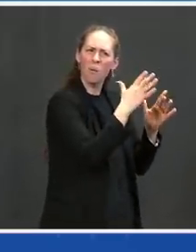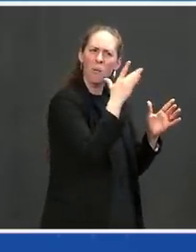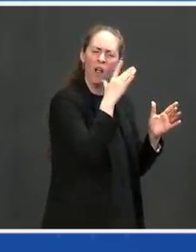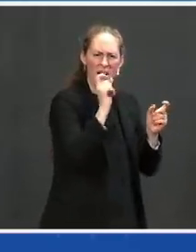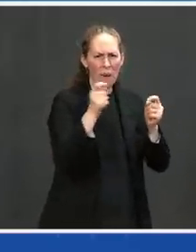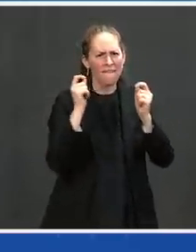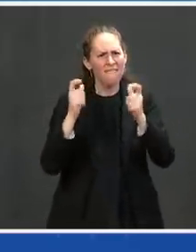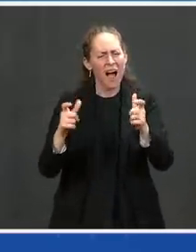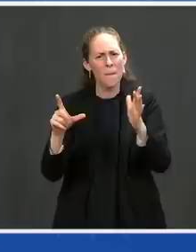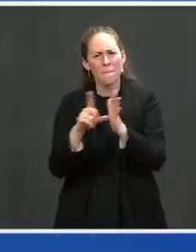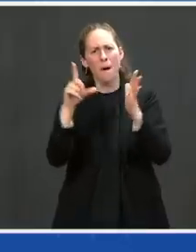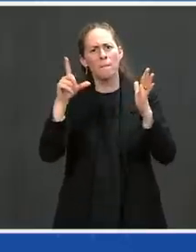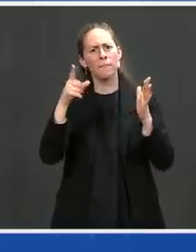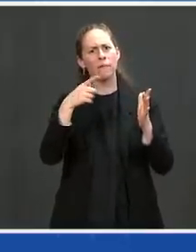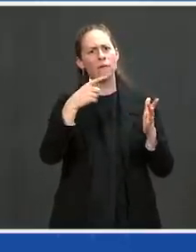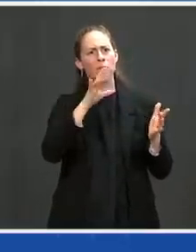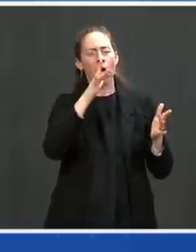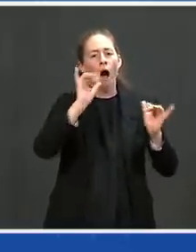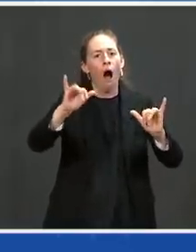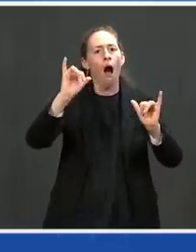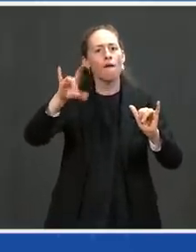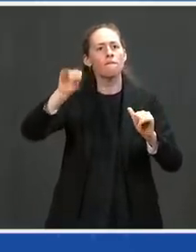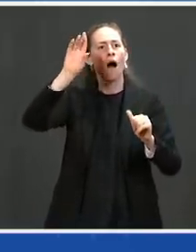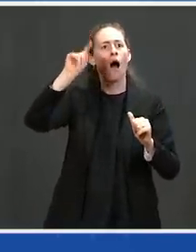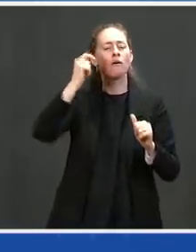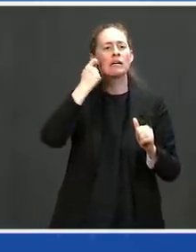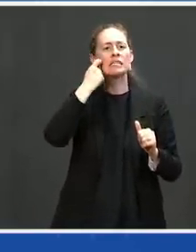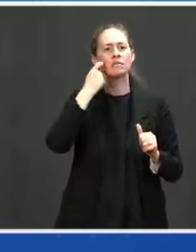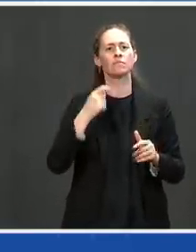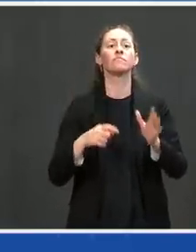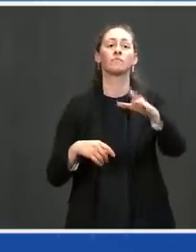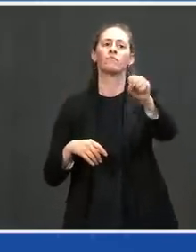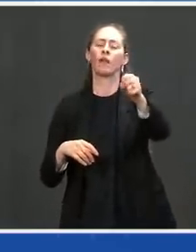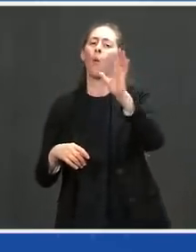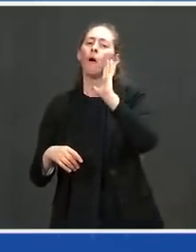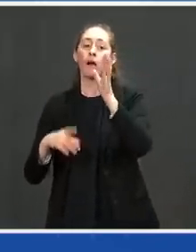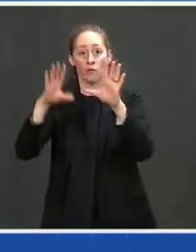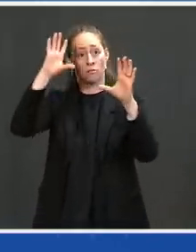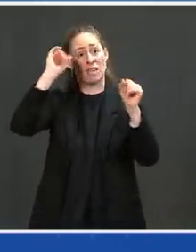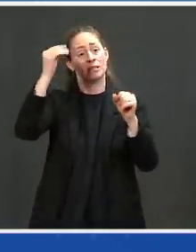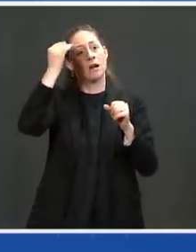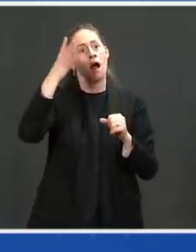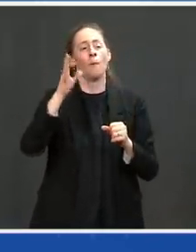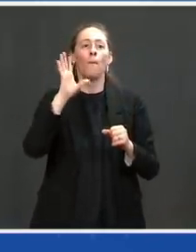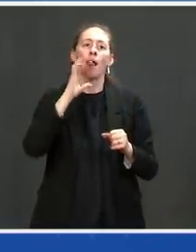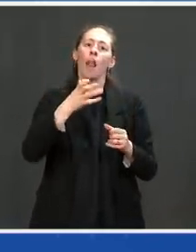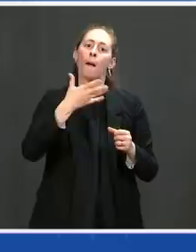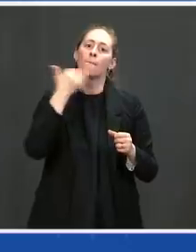but they're going to get real -- they'll get a whole hell of lot better real quick, or we're going to hear of some people leaving, okay?